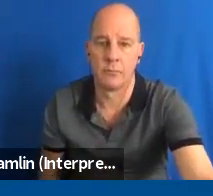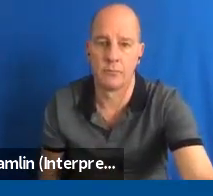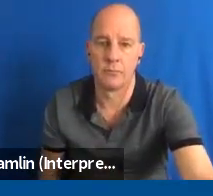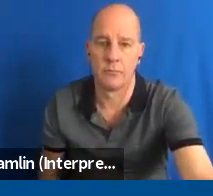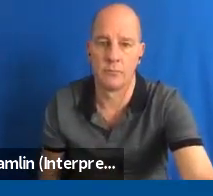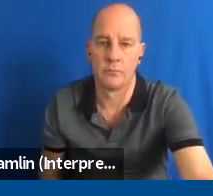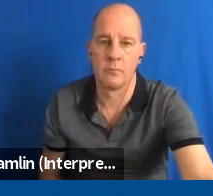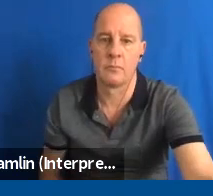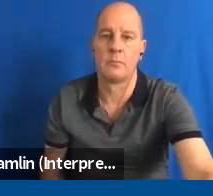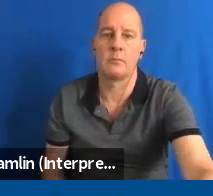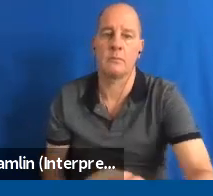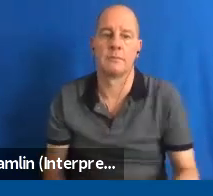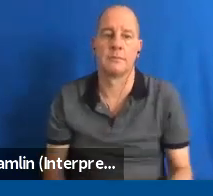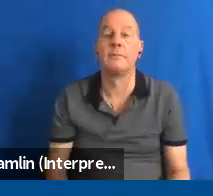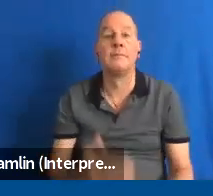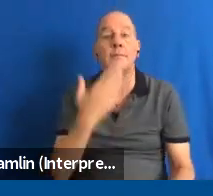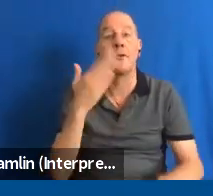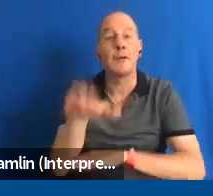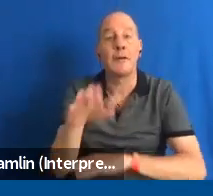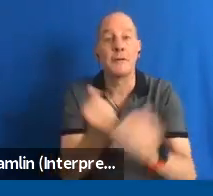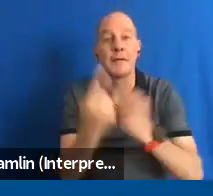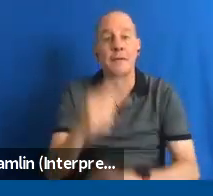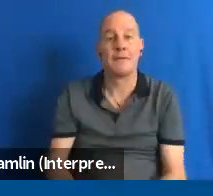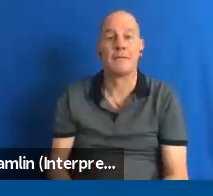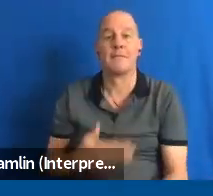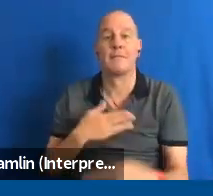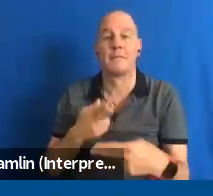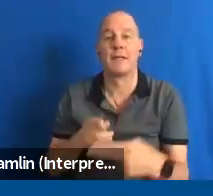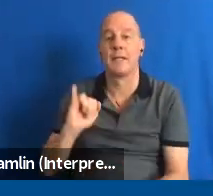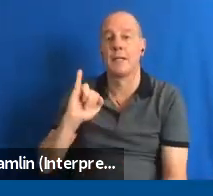Hello, everyone. Good afternoon. My name is Jessica Gottesman,